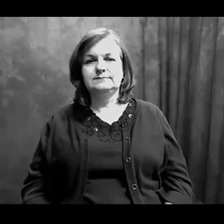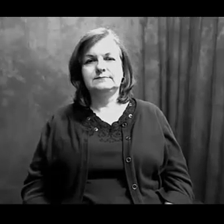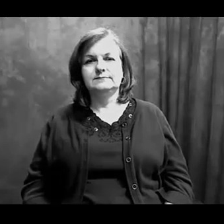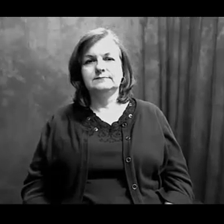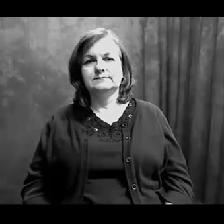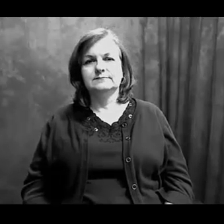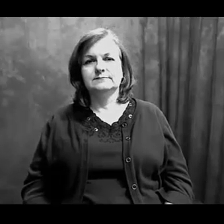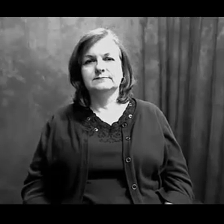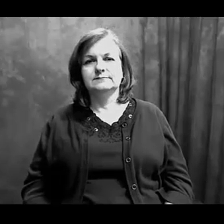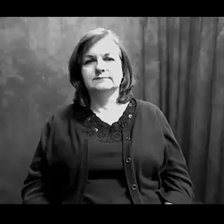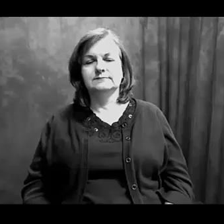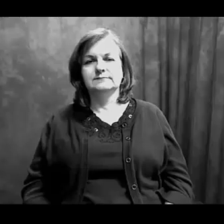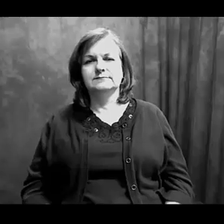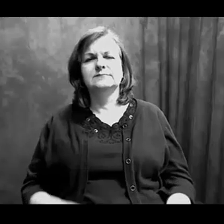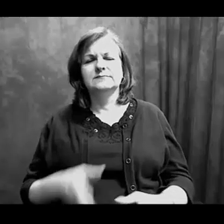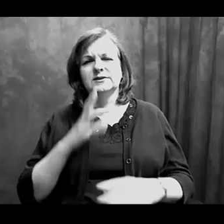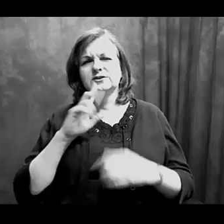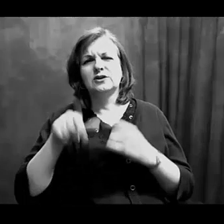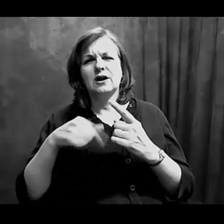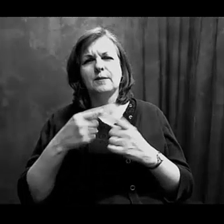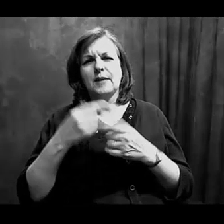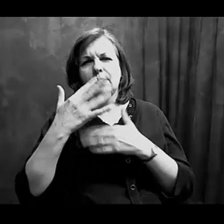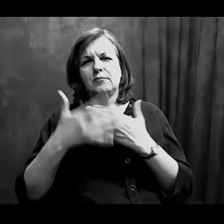so when we talk about your blood pressure